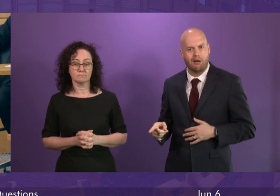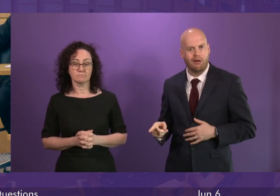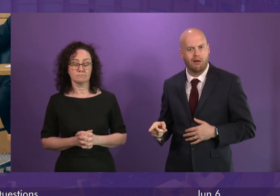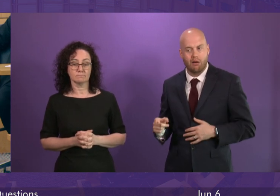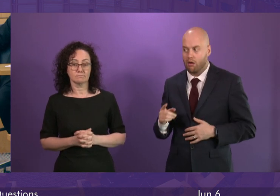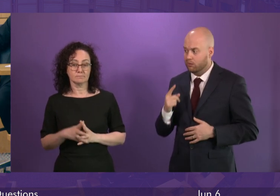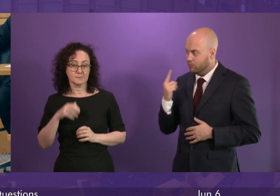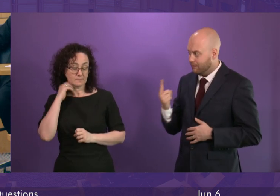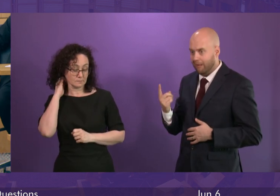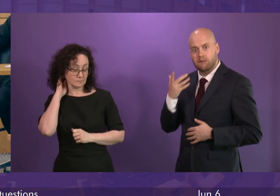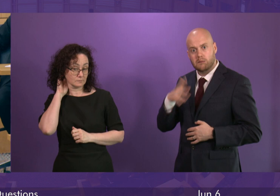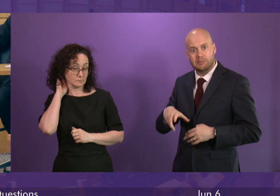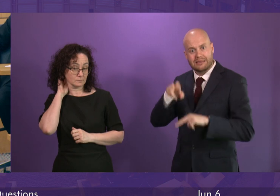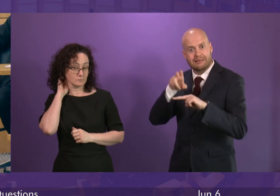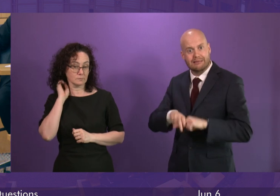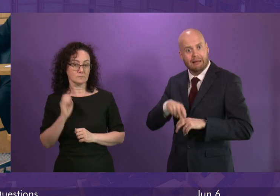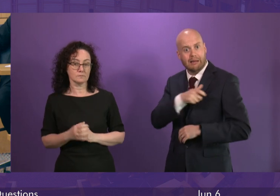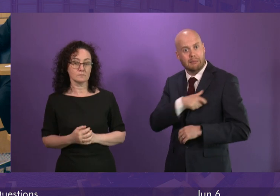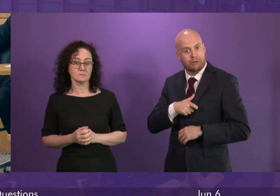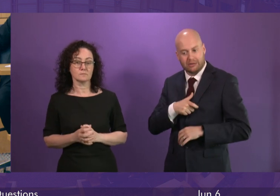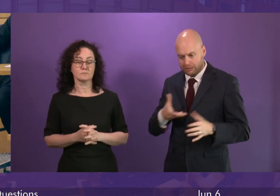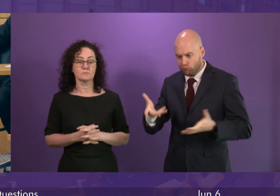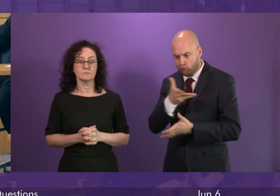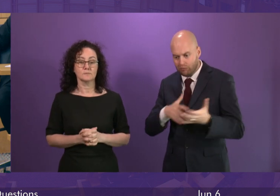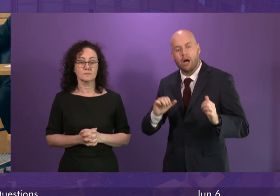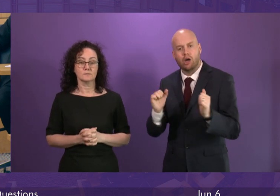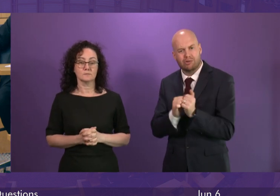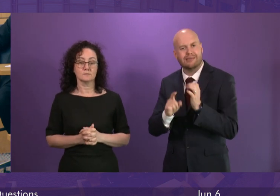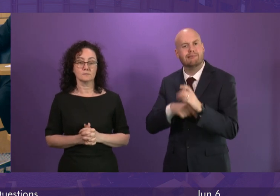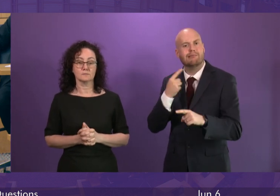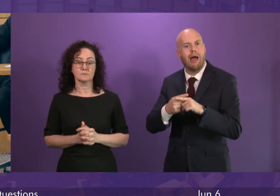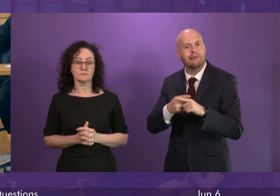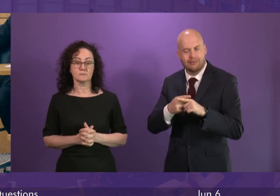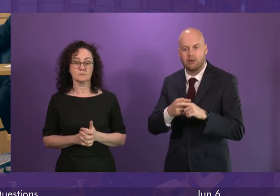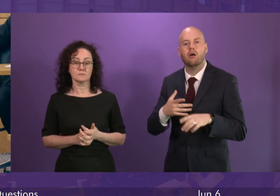which signed up to tax devolution; he also signed up to the fiscal framework, which determines